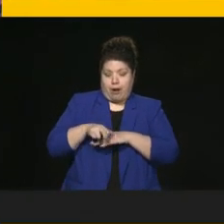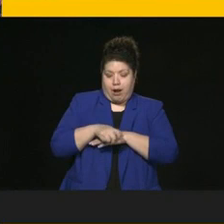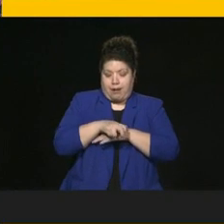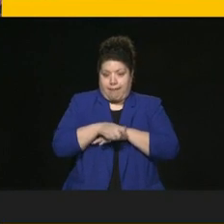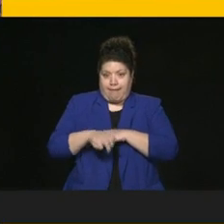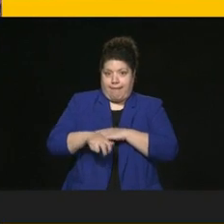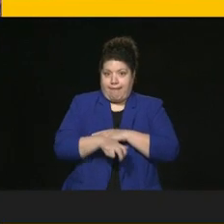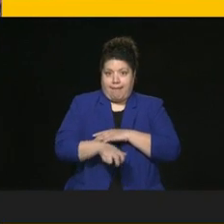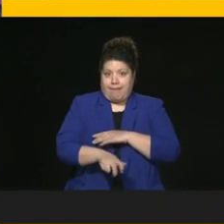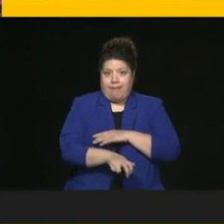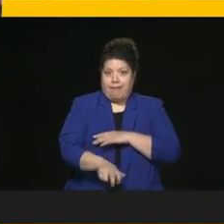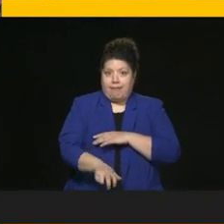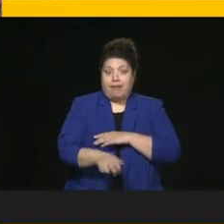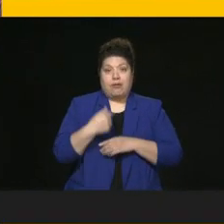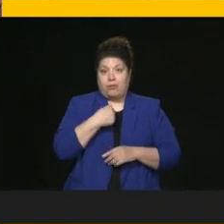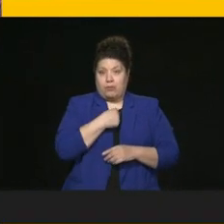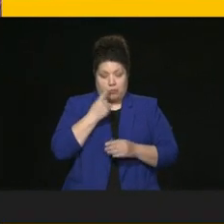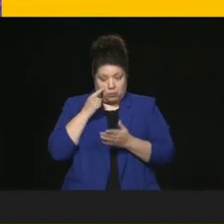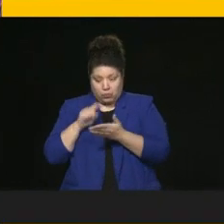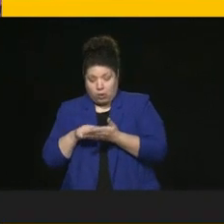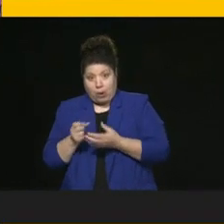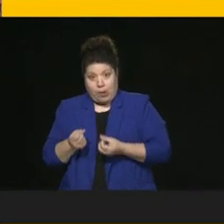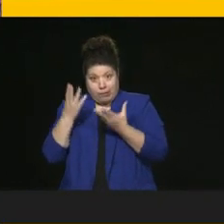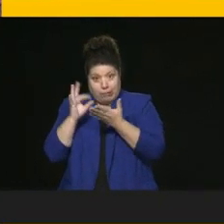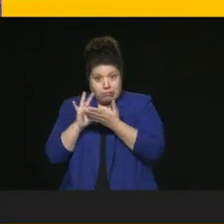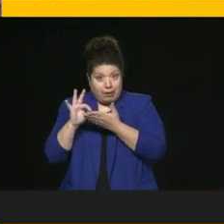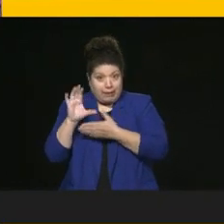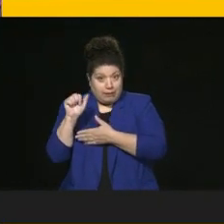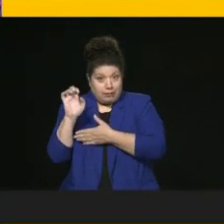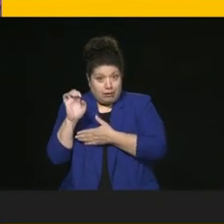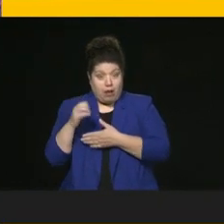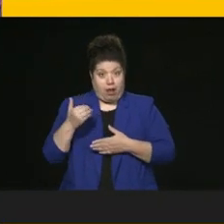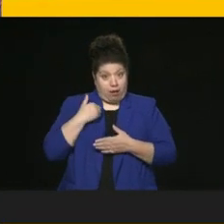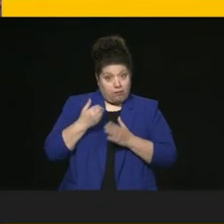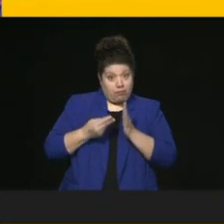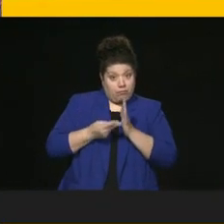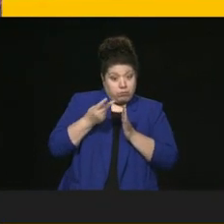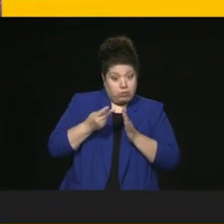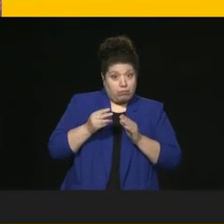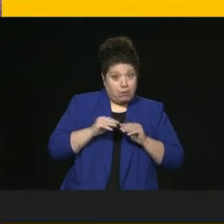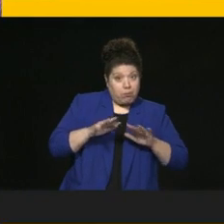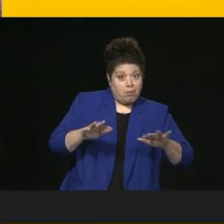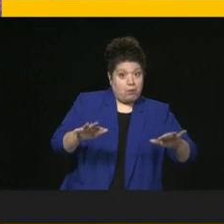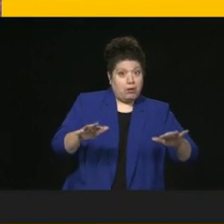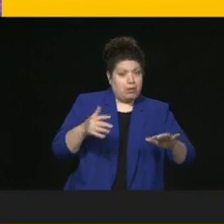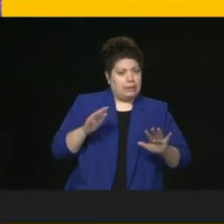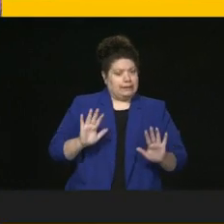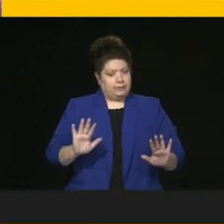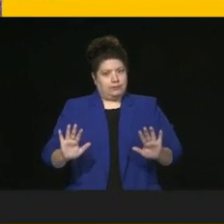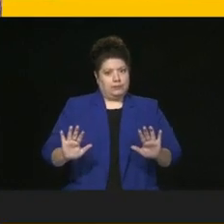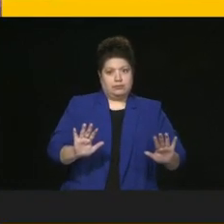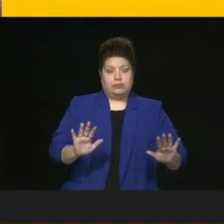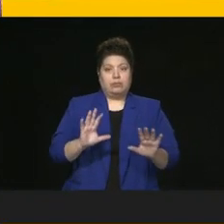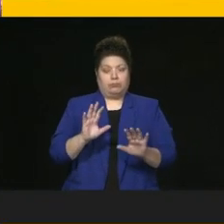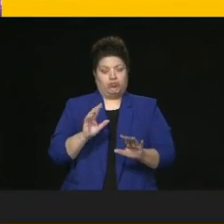ALONG THE WAY, WE'LL NEED TO CLOSELY MONITOR CASES AND GROWTH TRENDS TO ENSURE WE'VE GOT THE